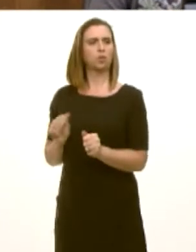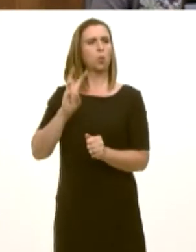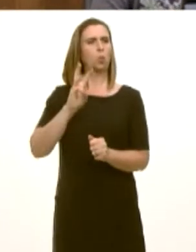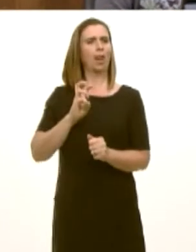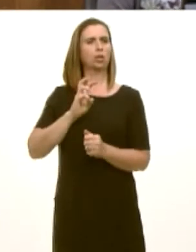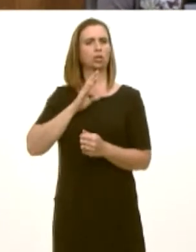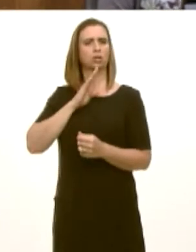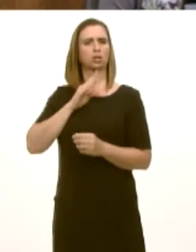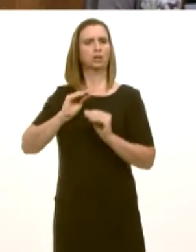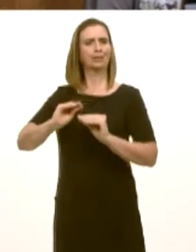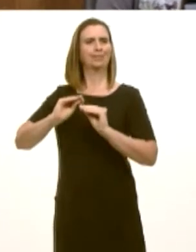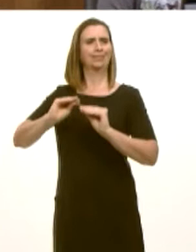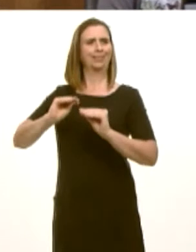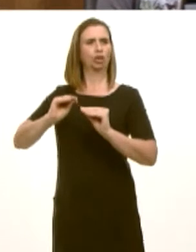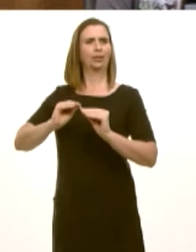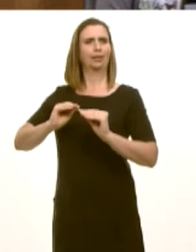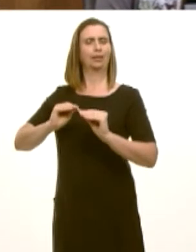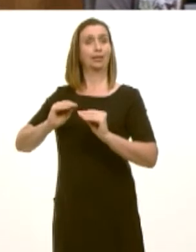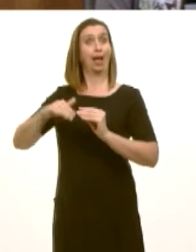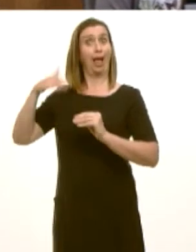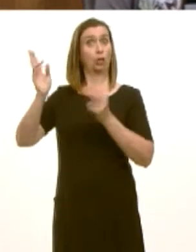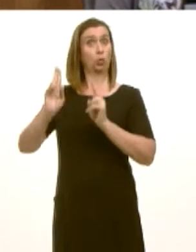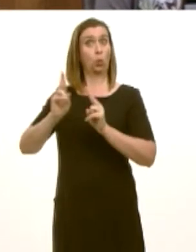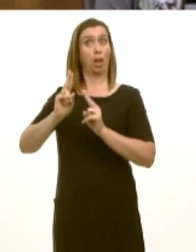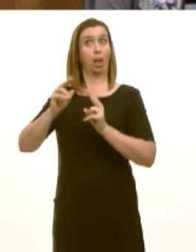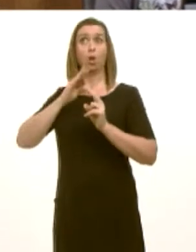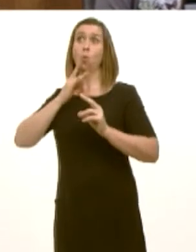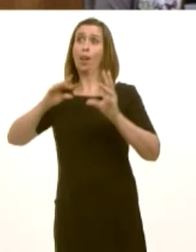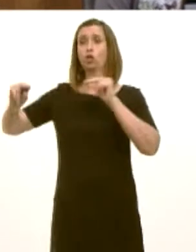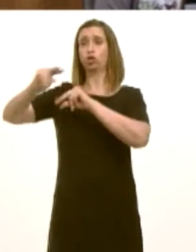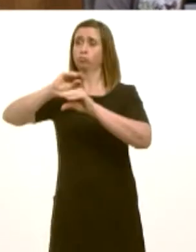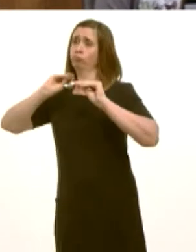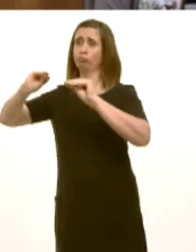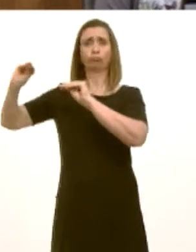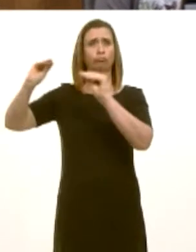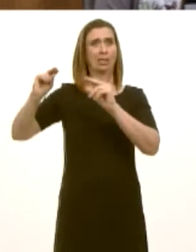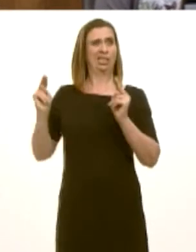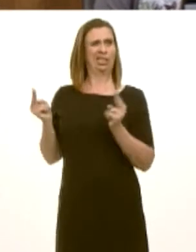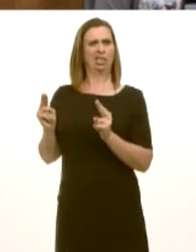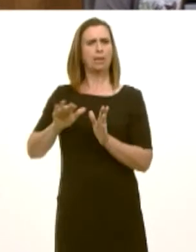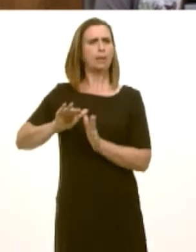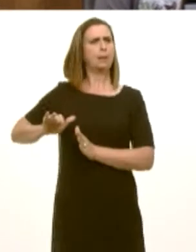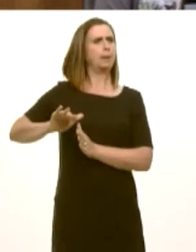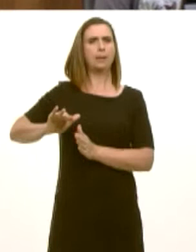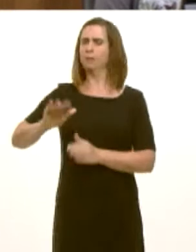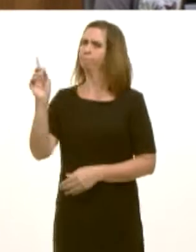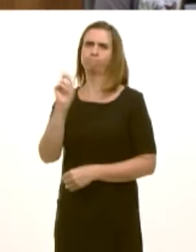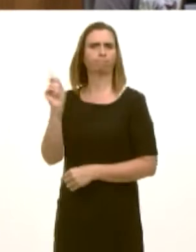education, particularly at secondary level, that is something that weíll not seek to approve as part of their plans for the future.